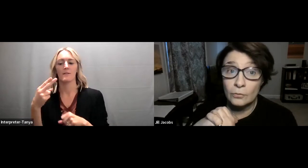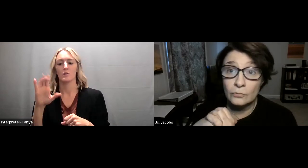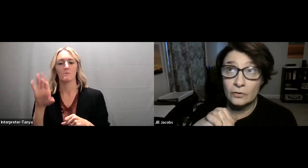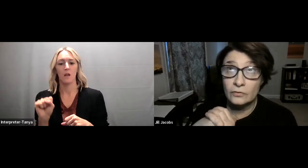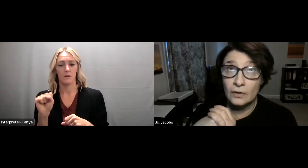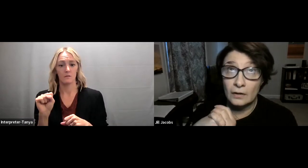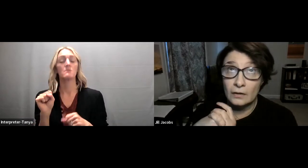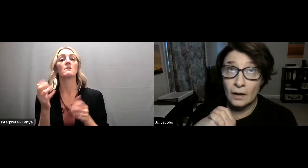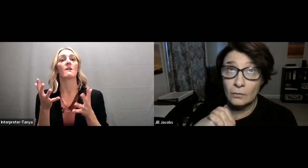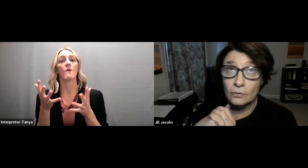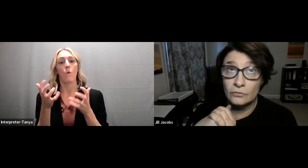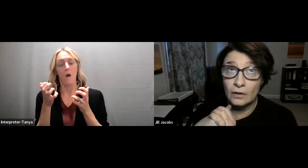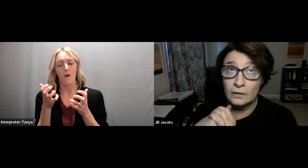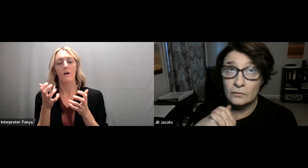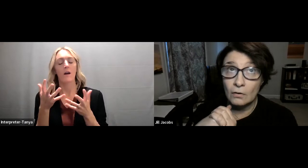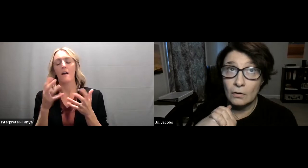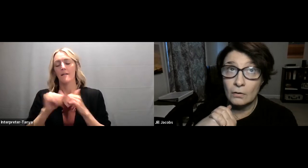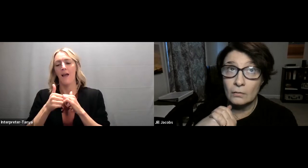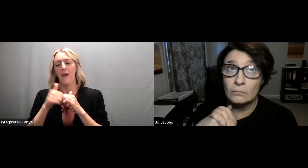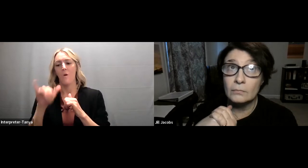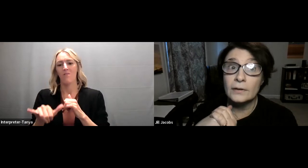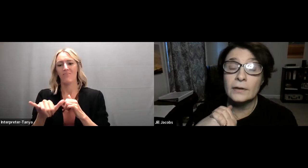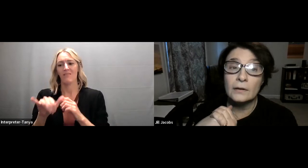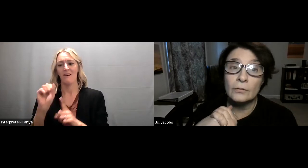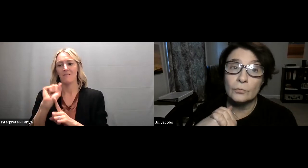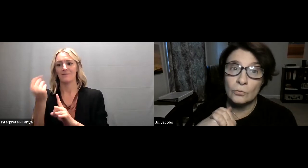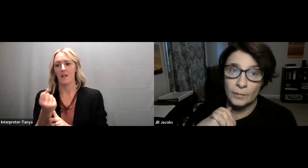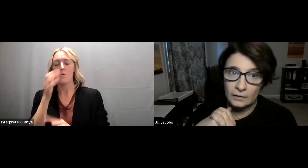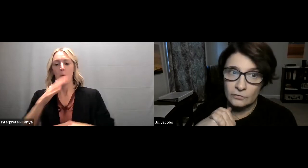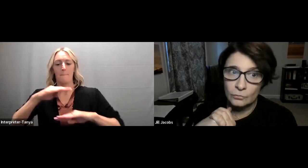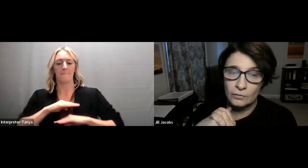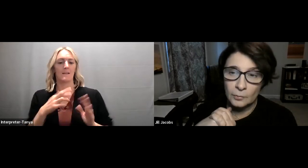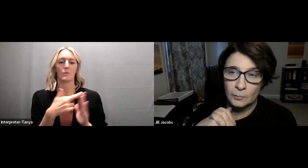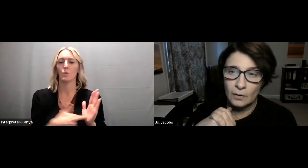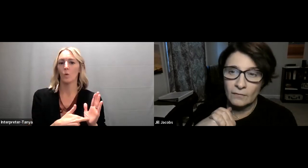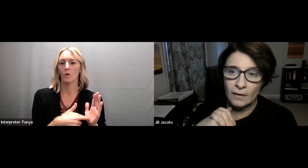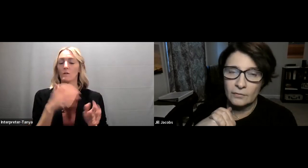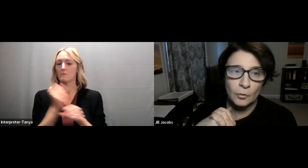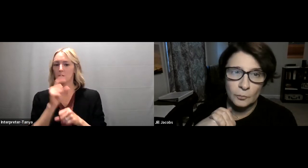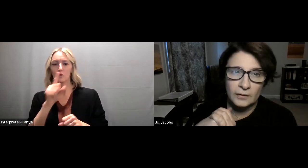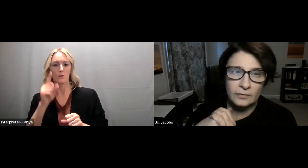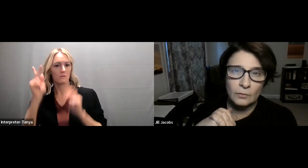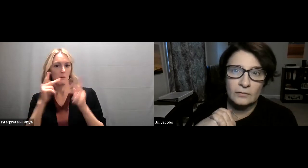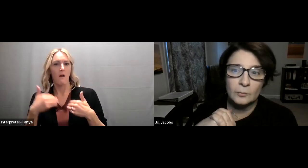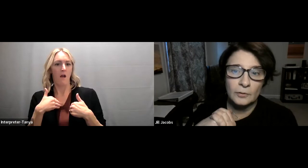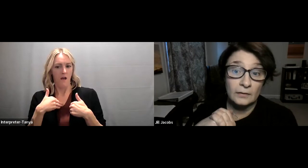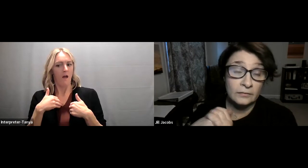those settings how those settings are meeting the rule, making sure that people have the most basic rights in place.